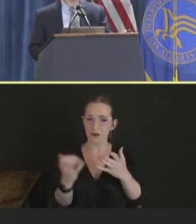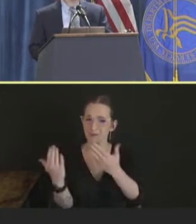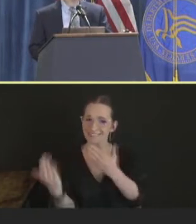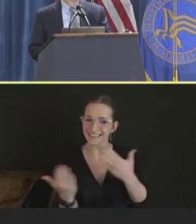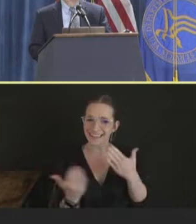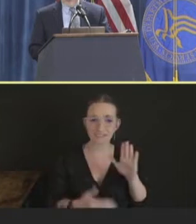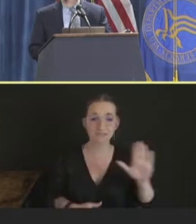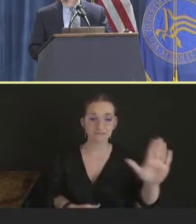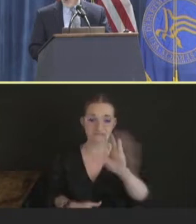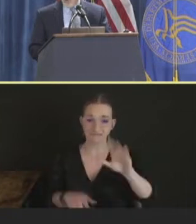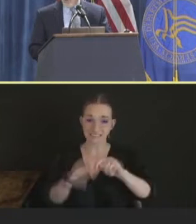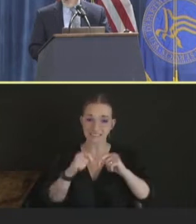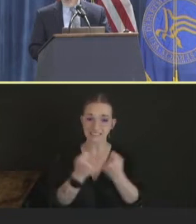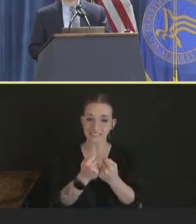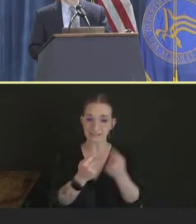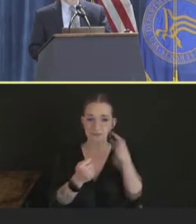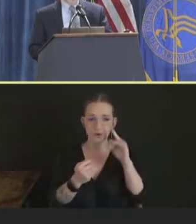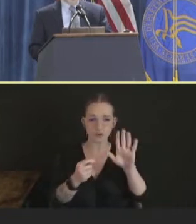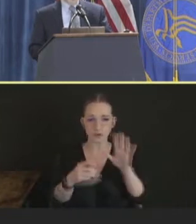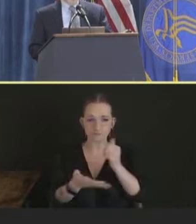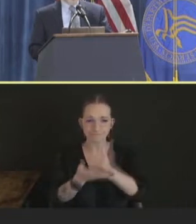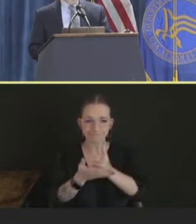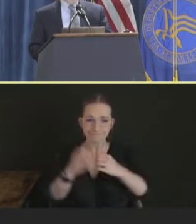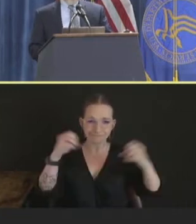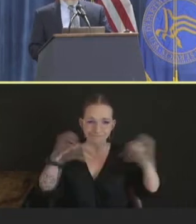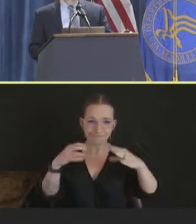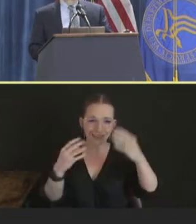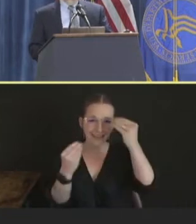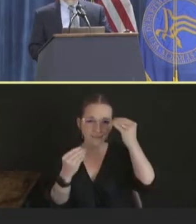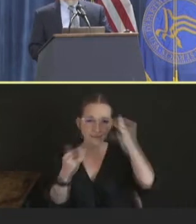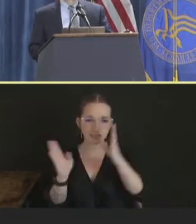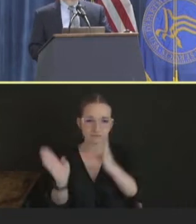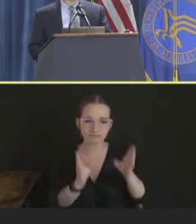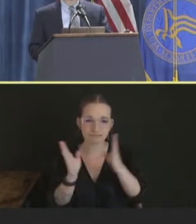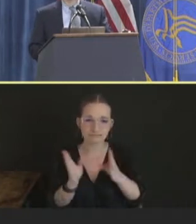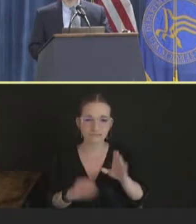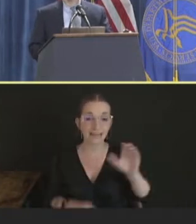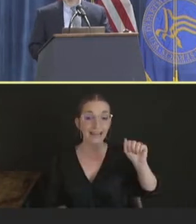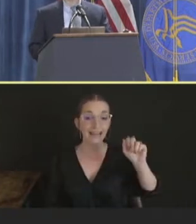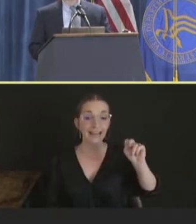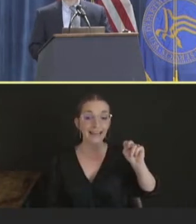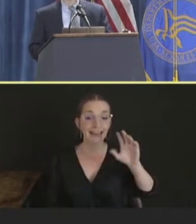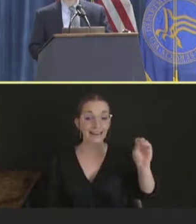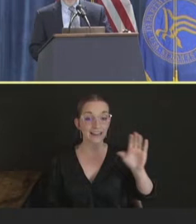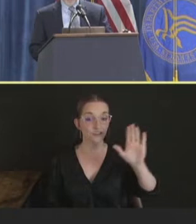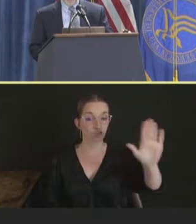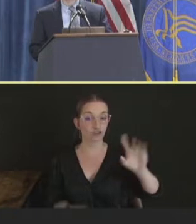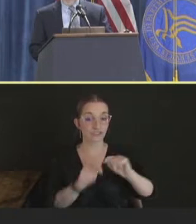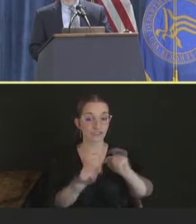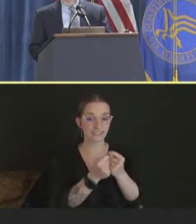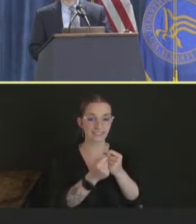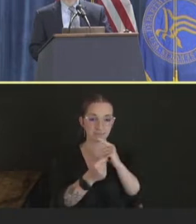Ann and her team do tremendous work, put a lot of hours in, dedicated time that none